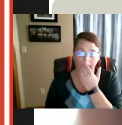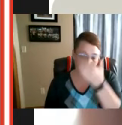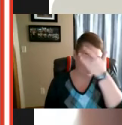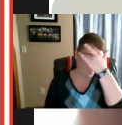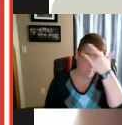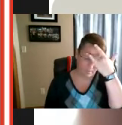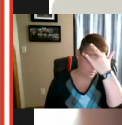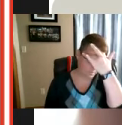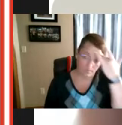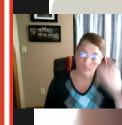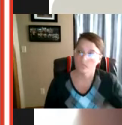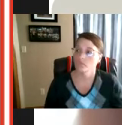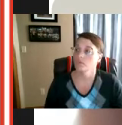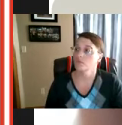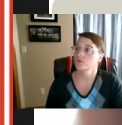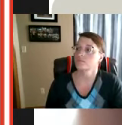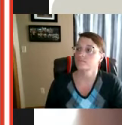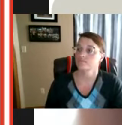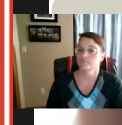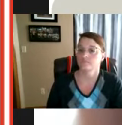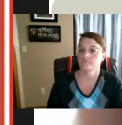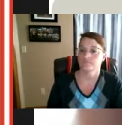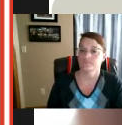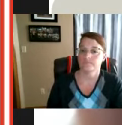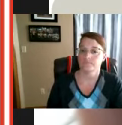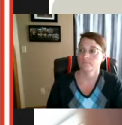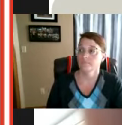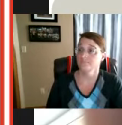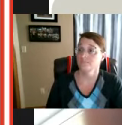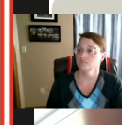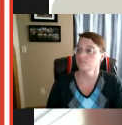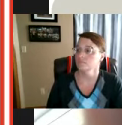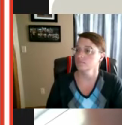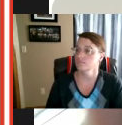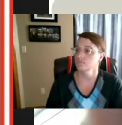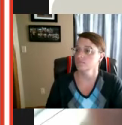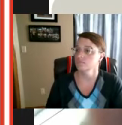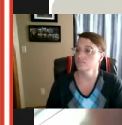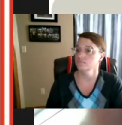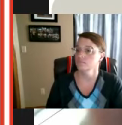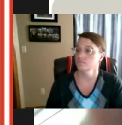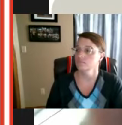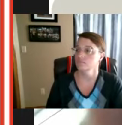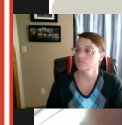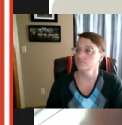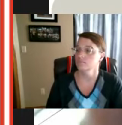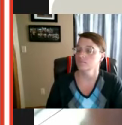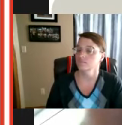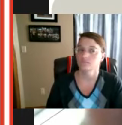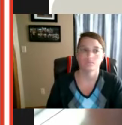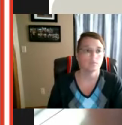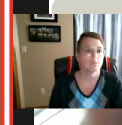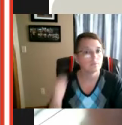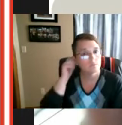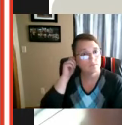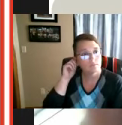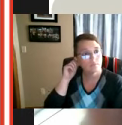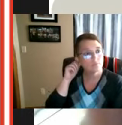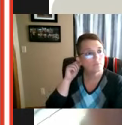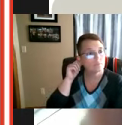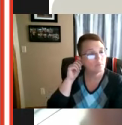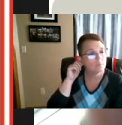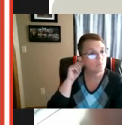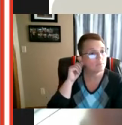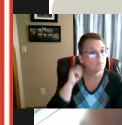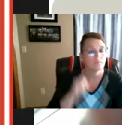that occurred because Brad Lomax personified both identities of being a black man and a